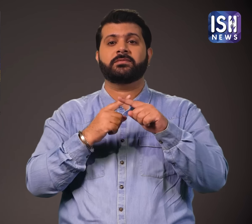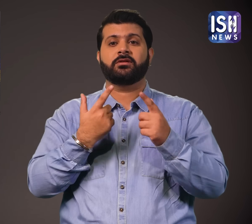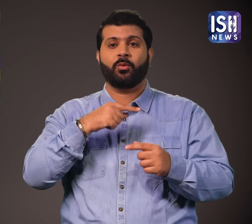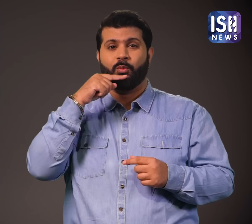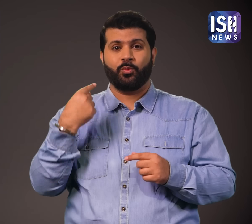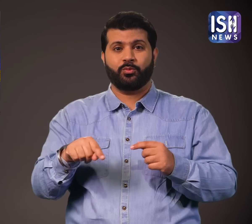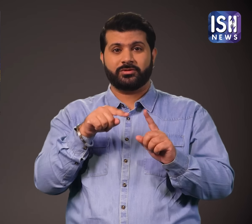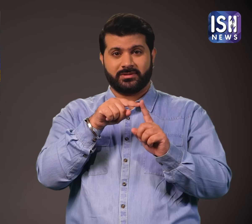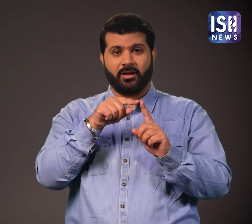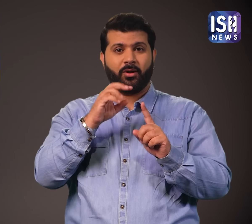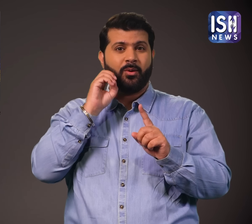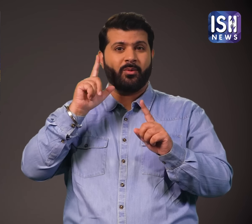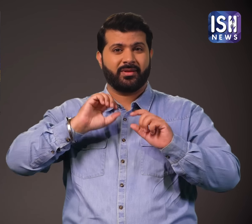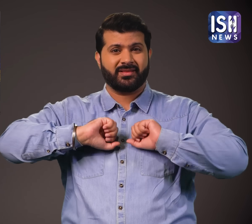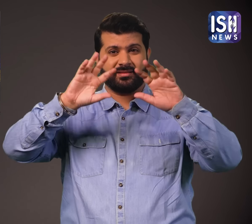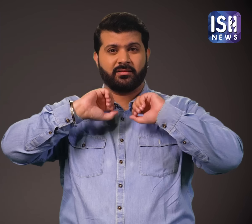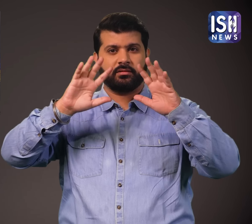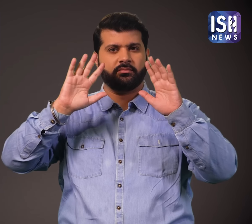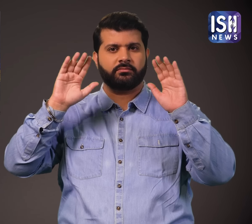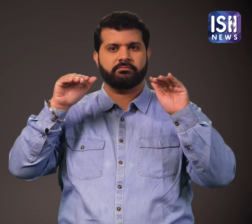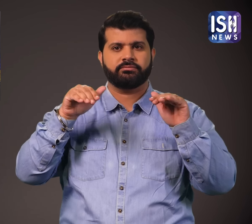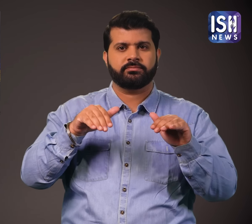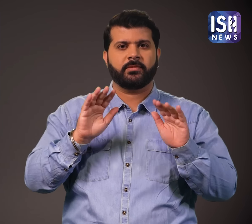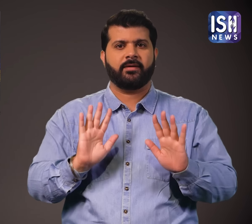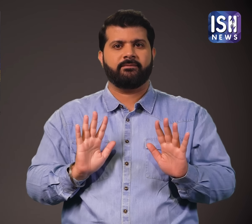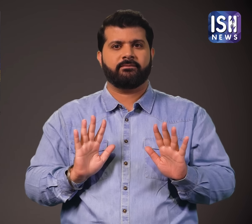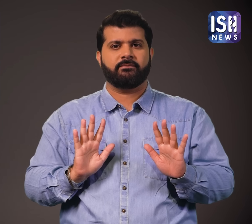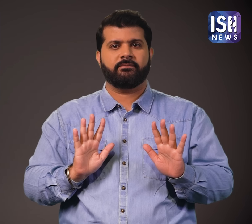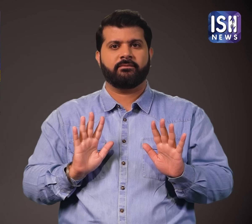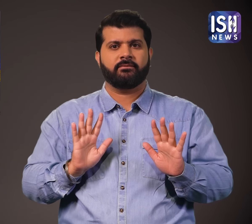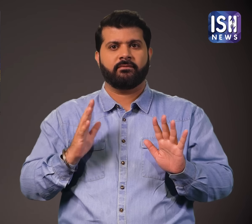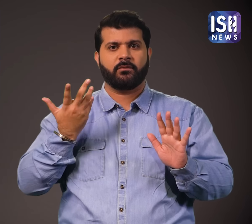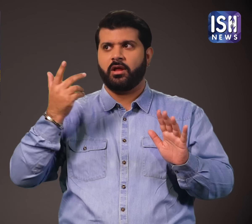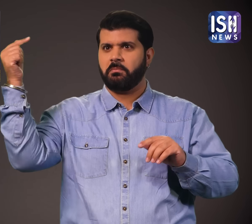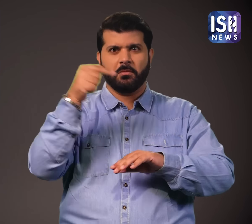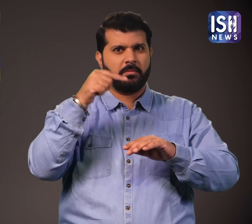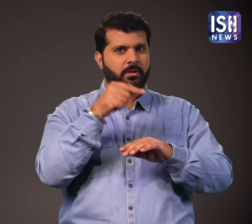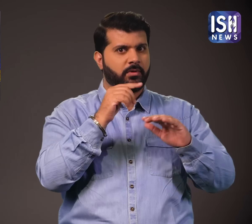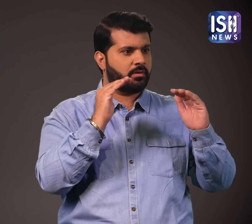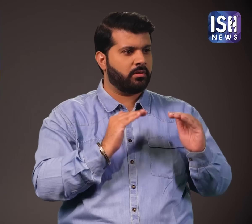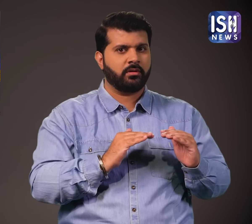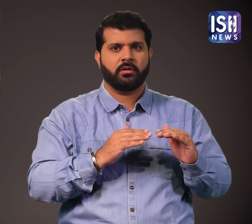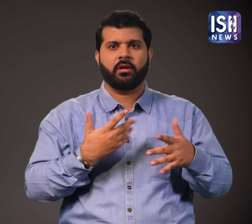Russia’s oil exports are falling because of Ukraine’s continuous attacks.